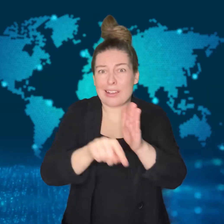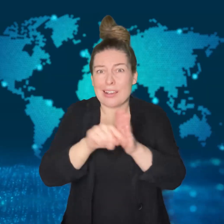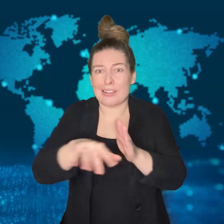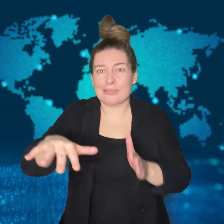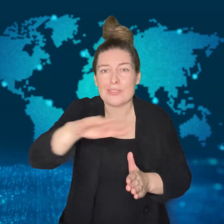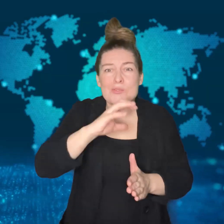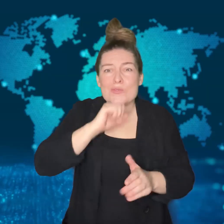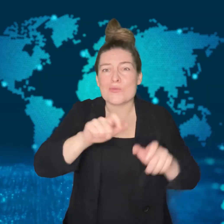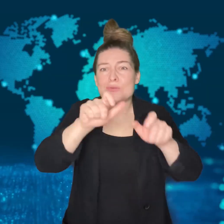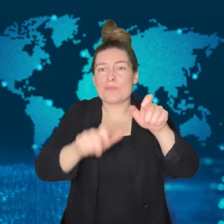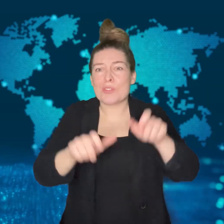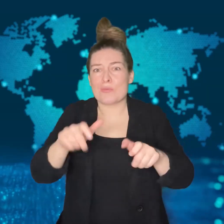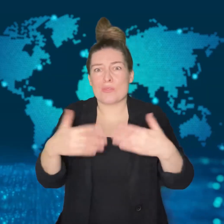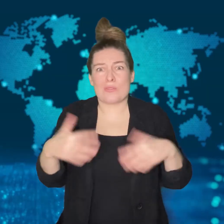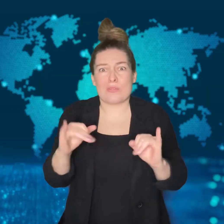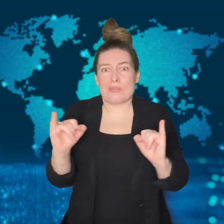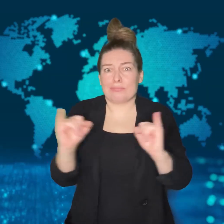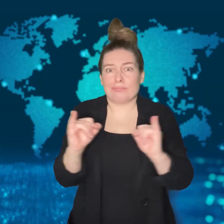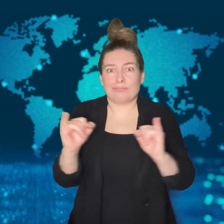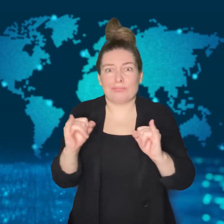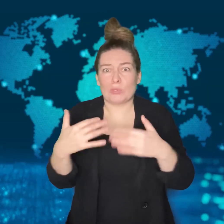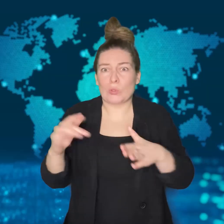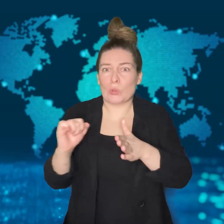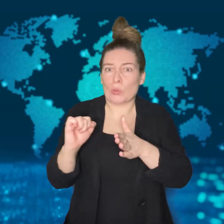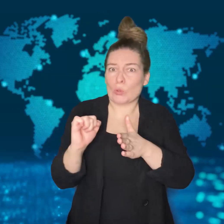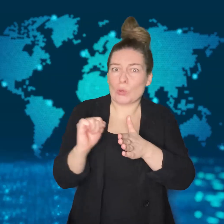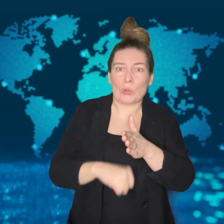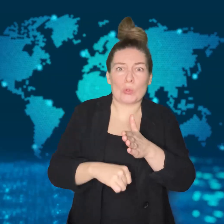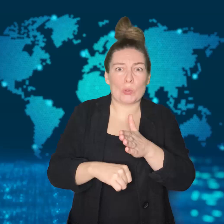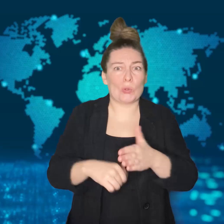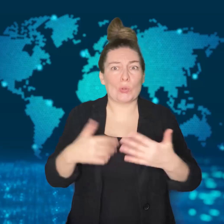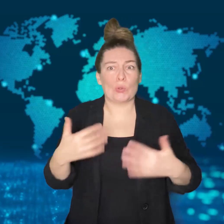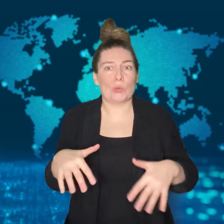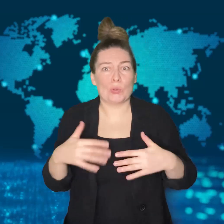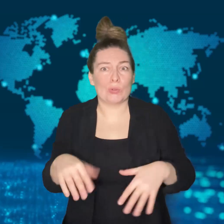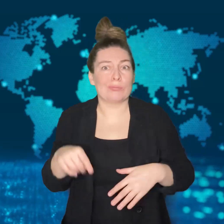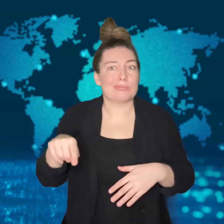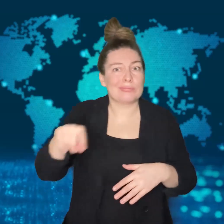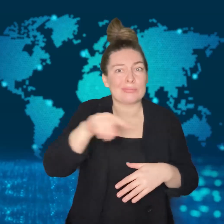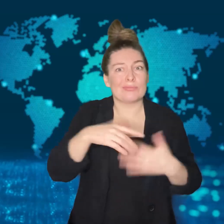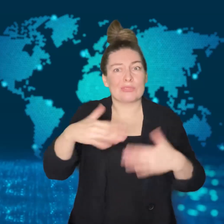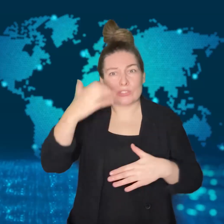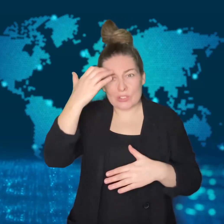do a thorough investigation and to